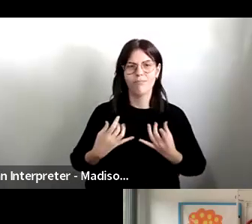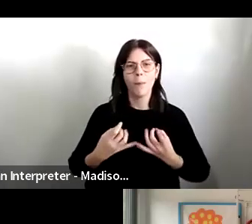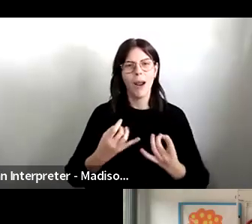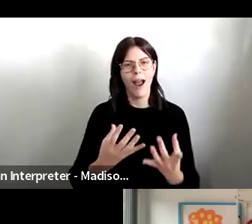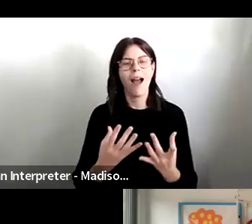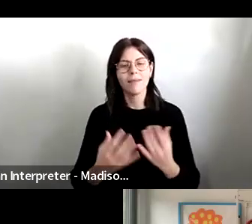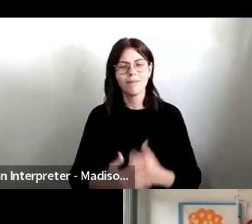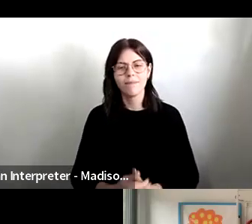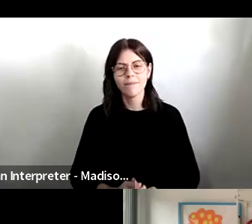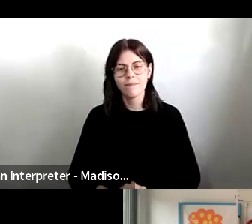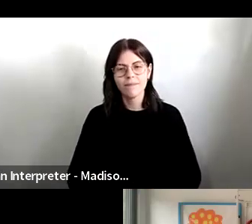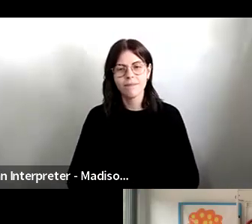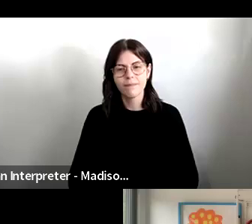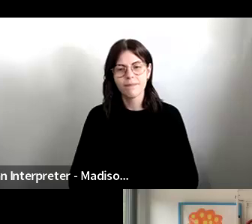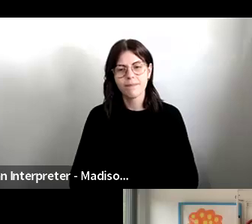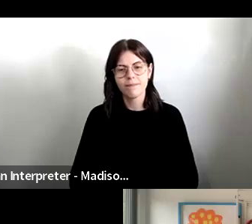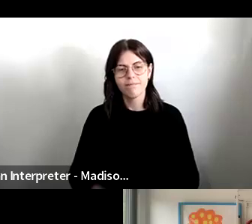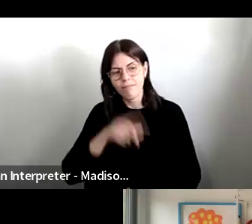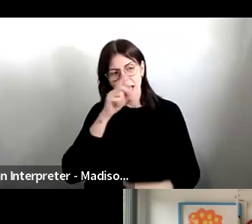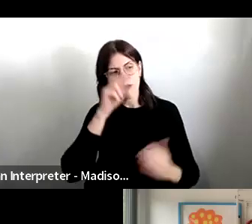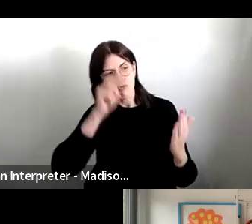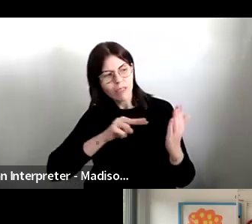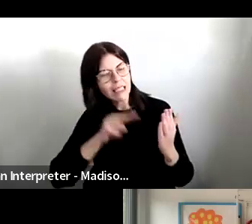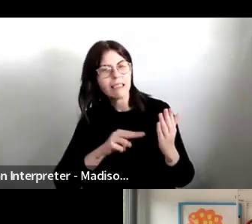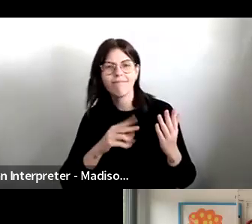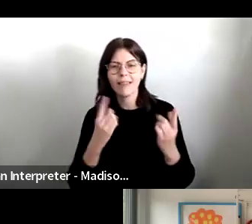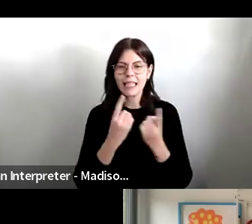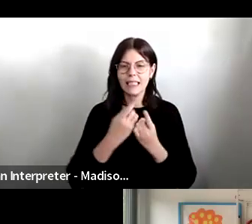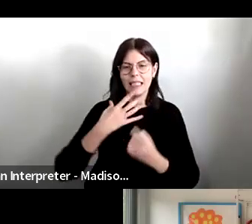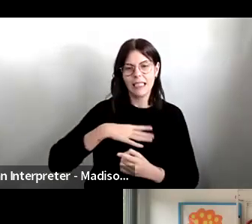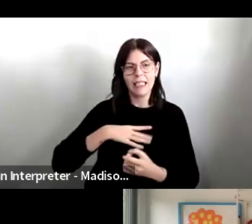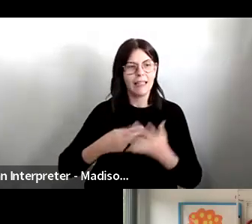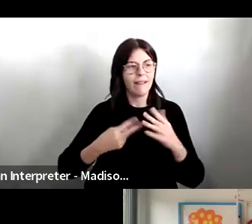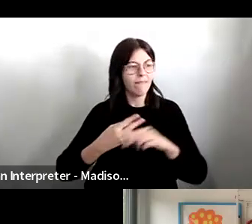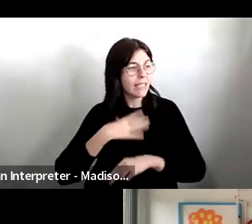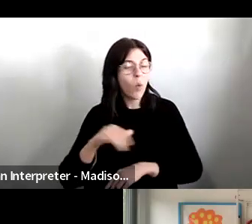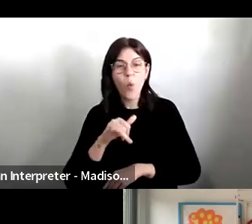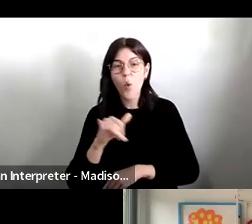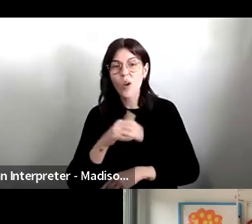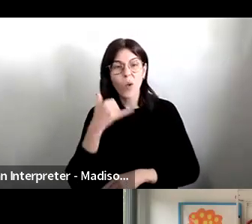to materials that you can read if you need, or you can make a phone call if you have any questions.